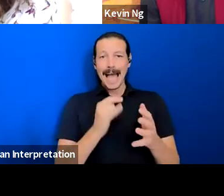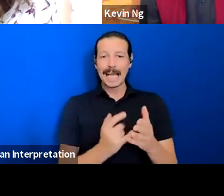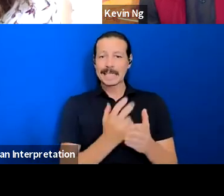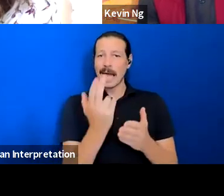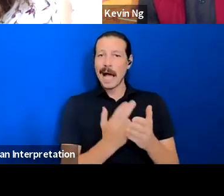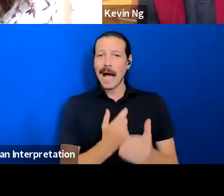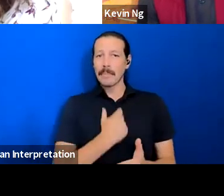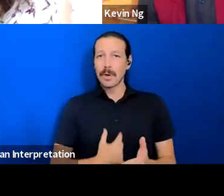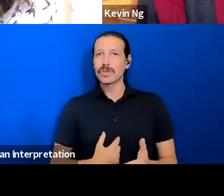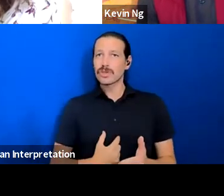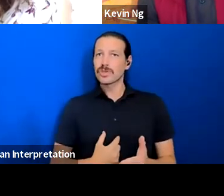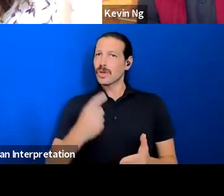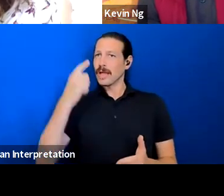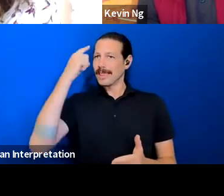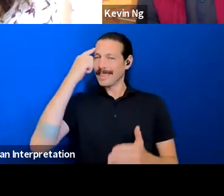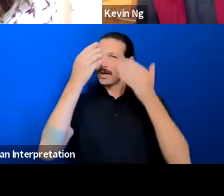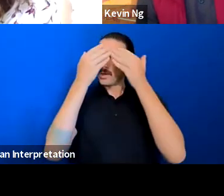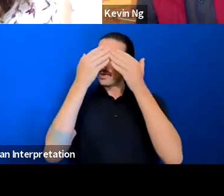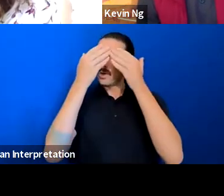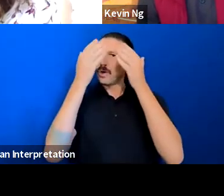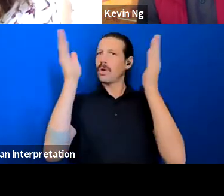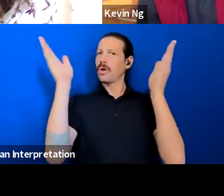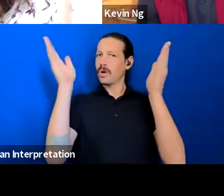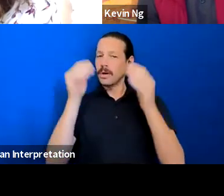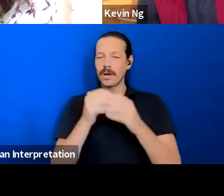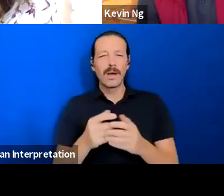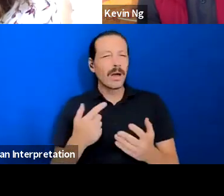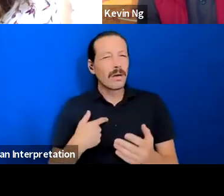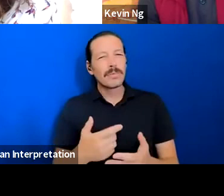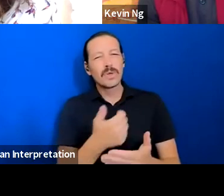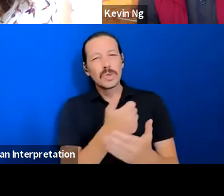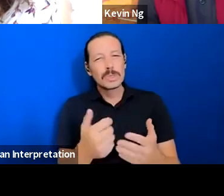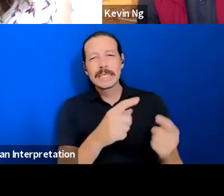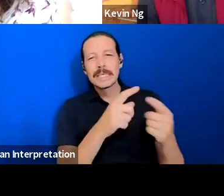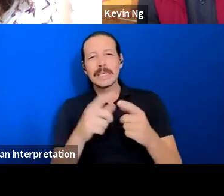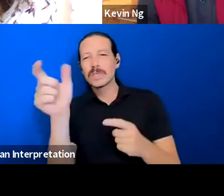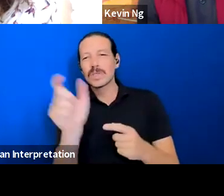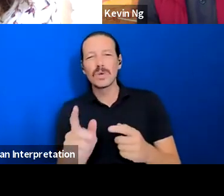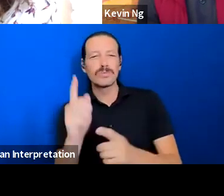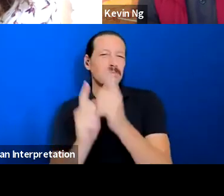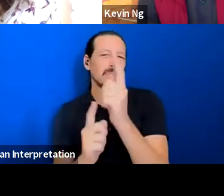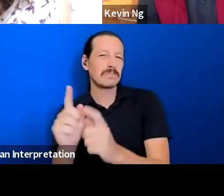for me specifically an East Coast metro centric pattern because that's where my communities are.